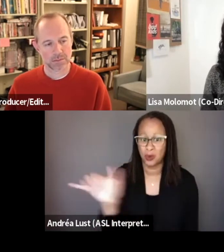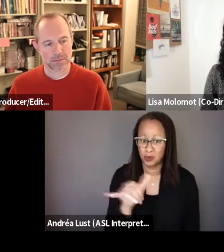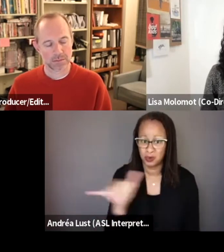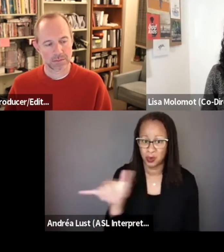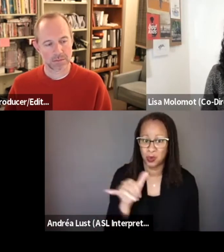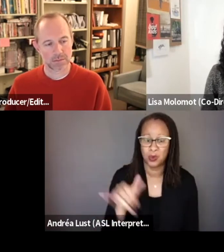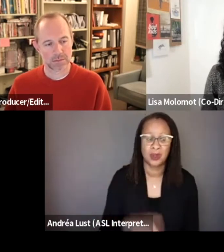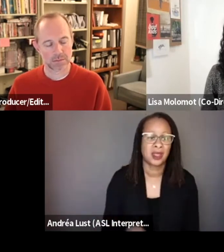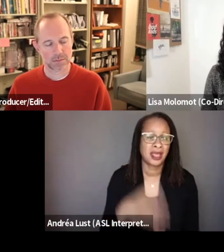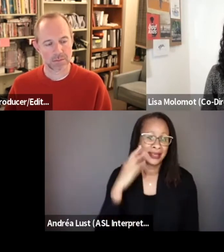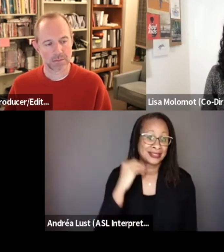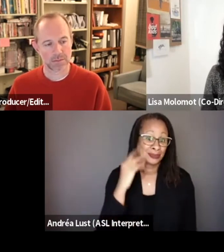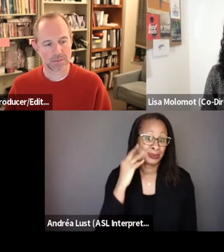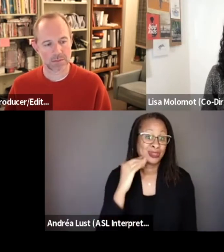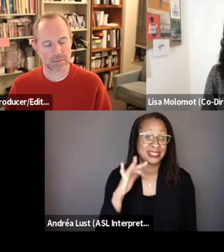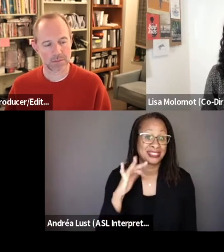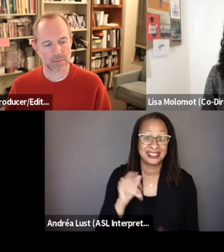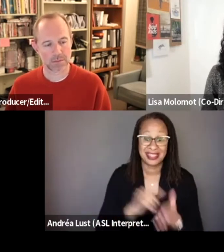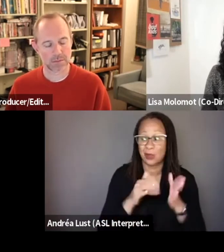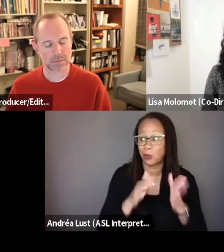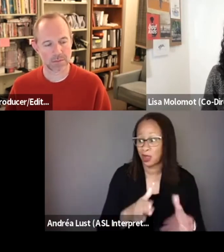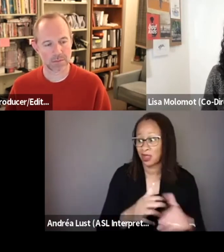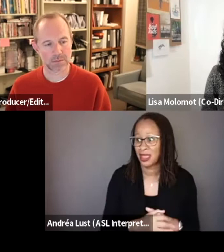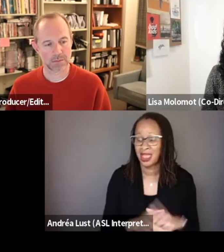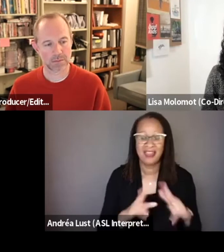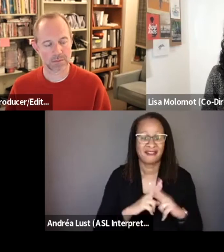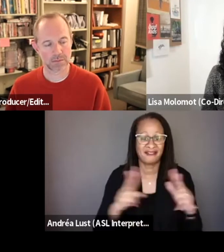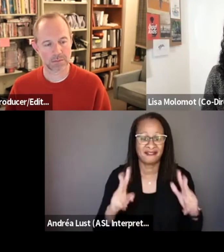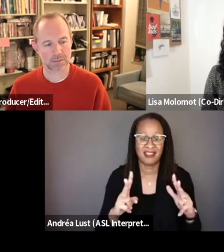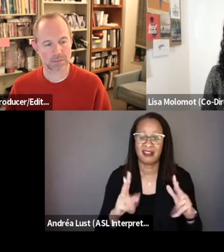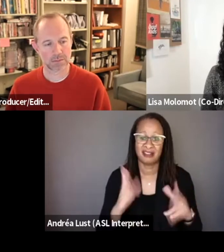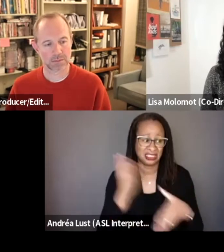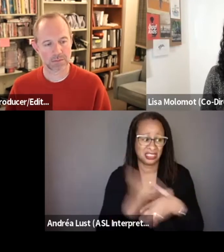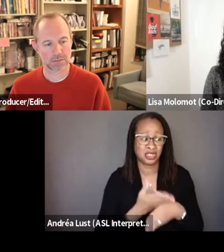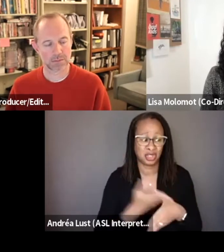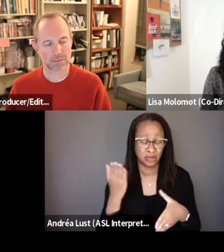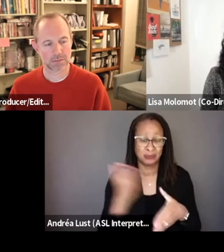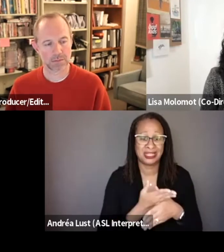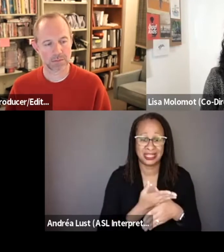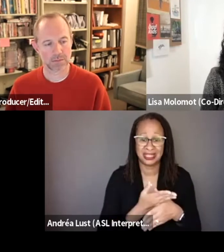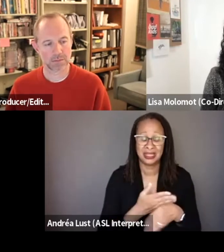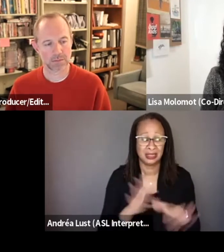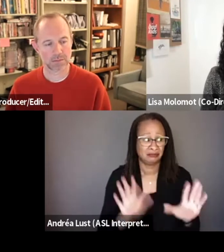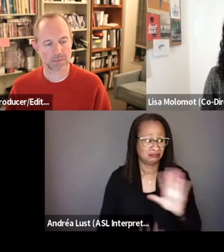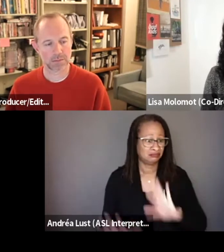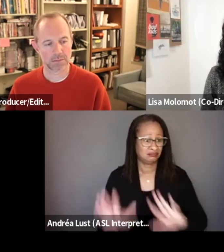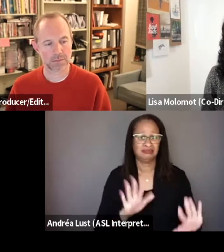experiences it that way. It's just very disturbing and it's just, it makes you so angry.